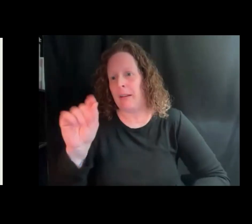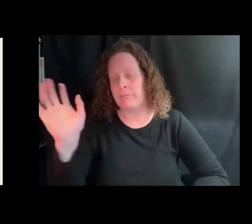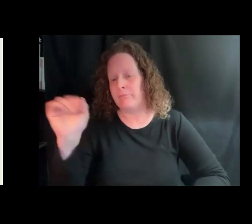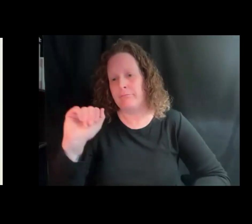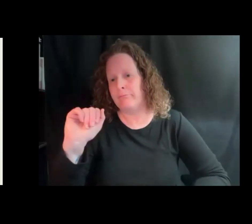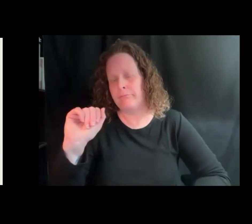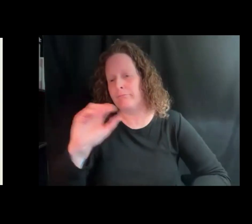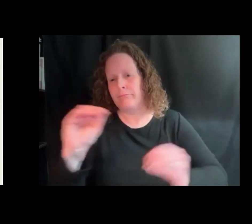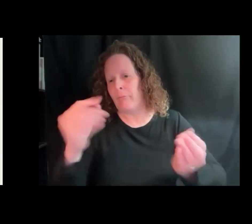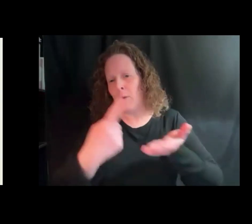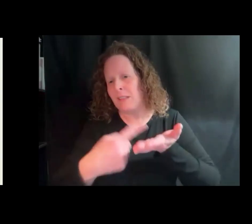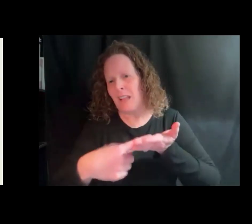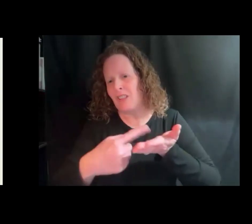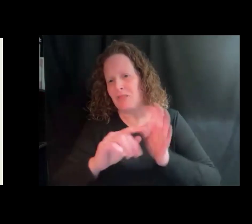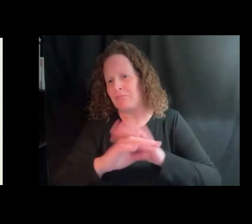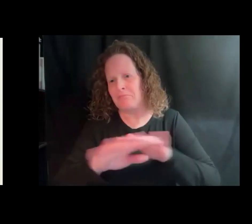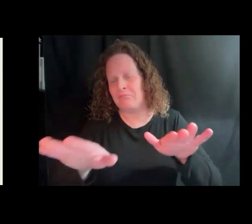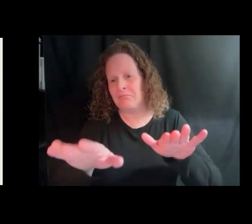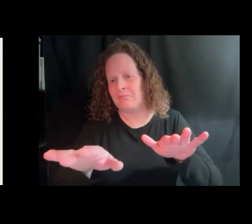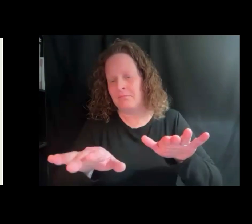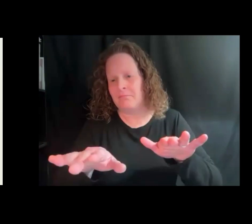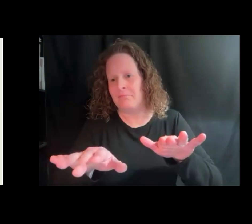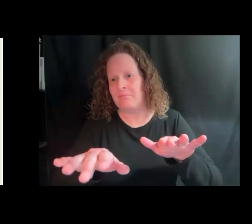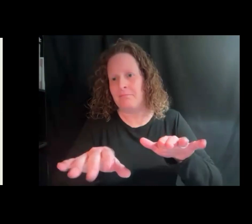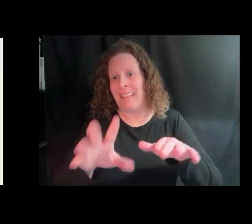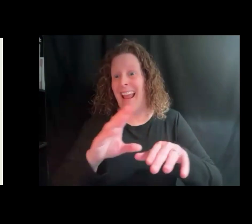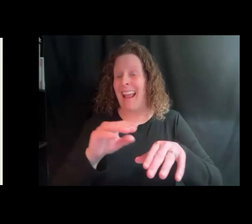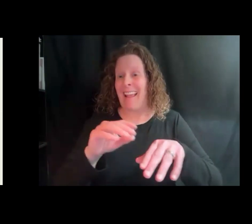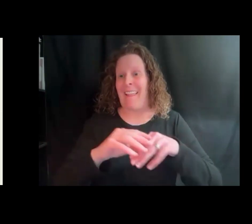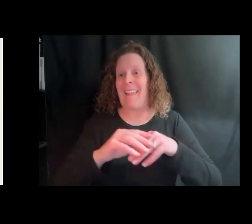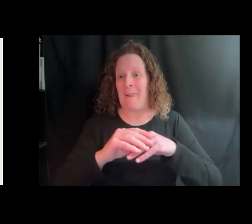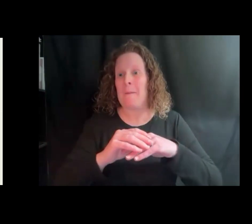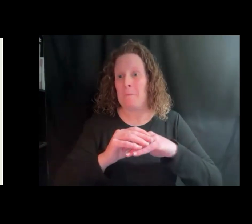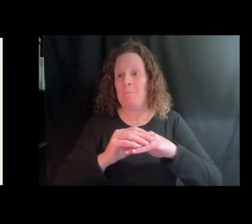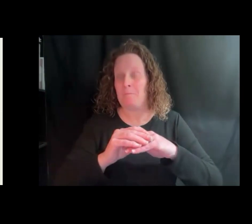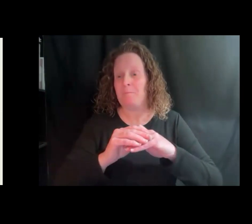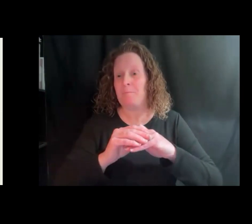then nobody in the classroom should get it. But if everybody in the classroom gets it